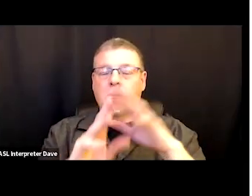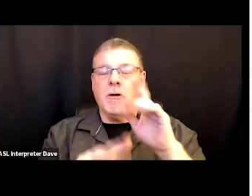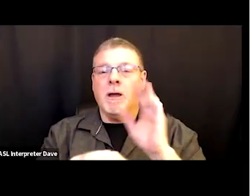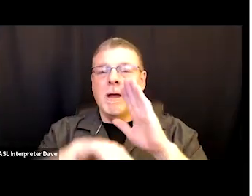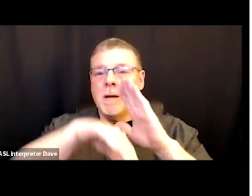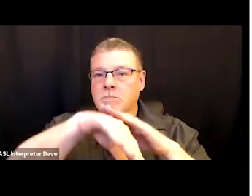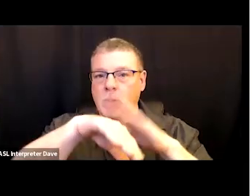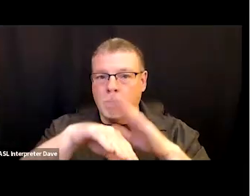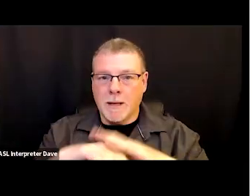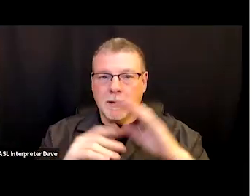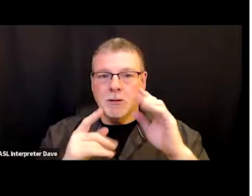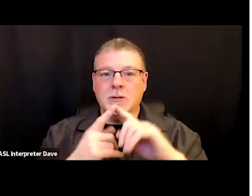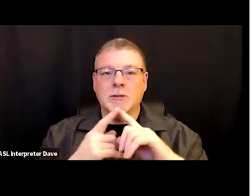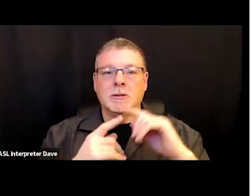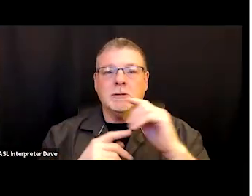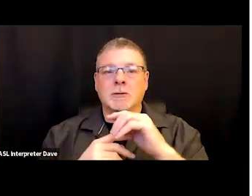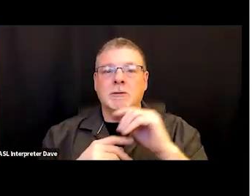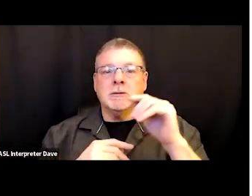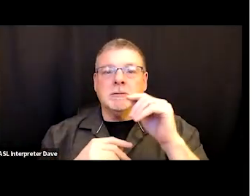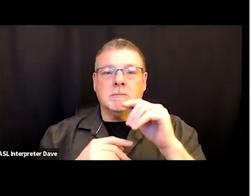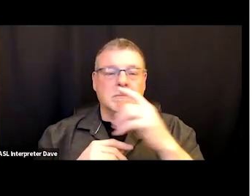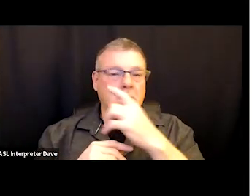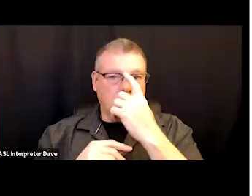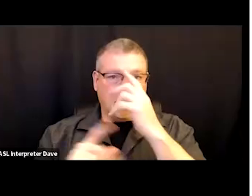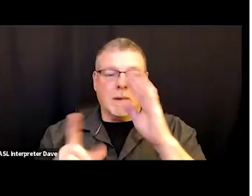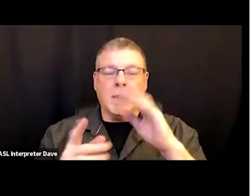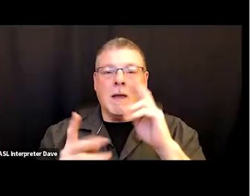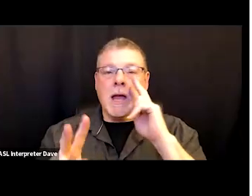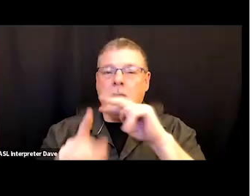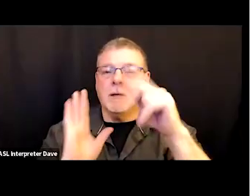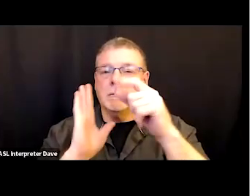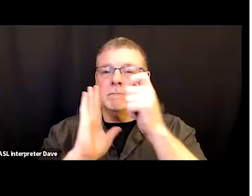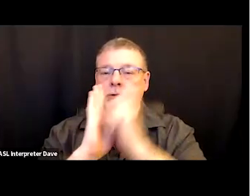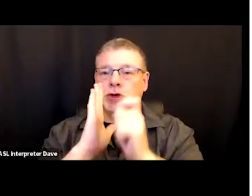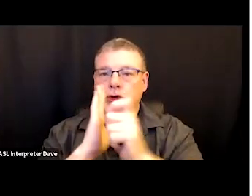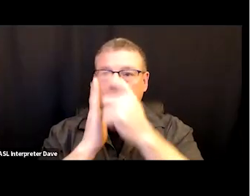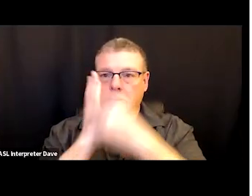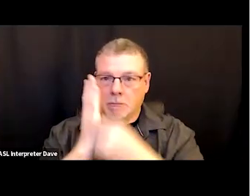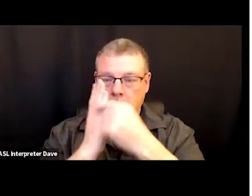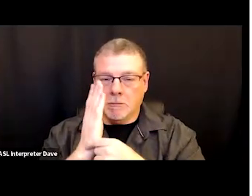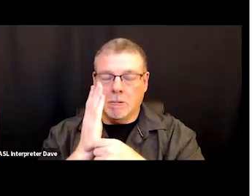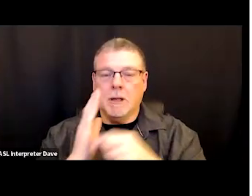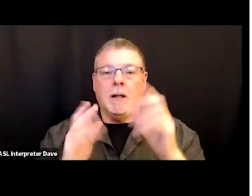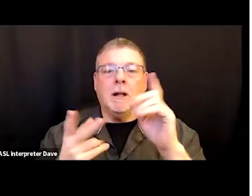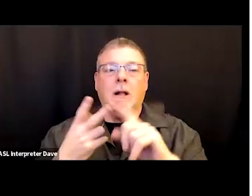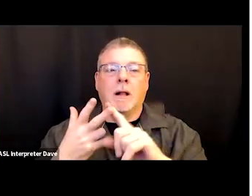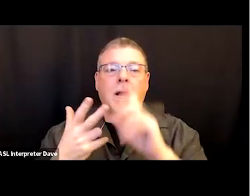'Perspectives' journal, or the one on child welfare.